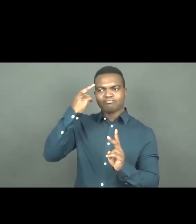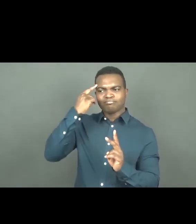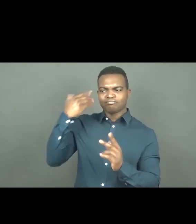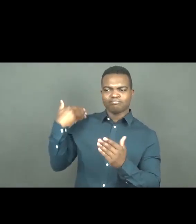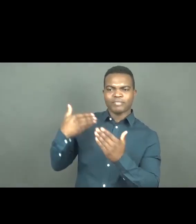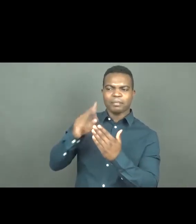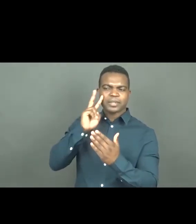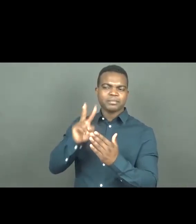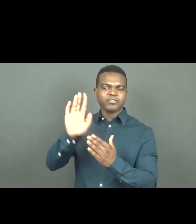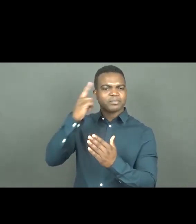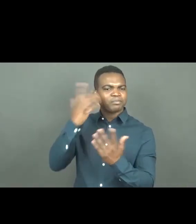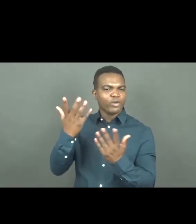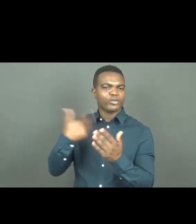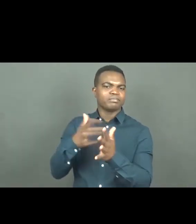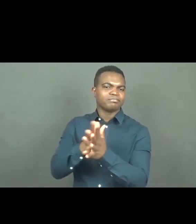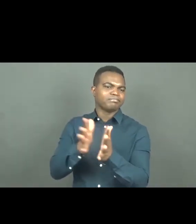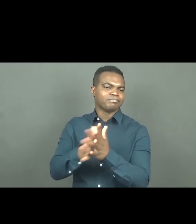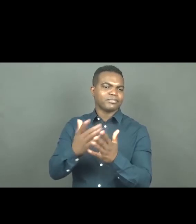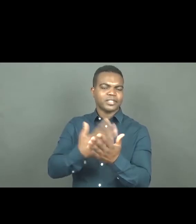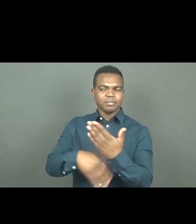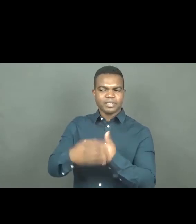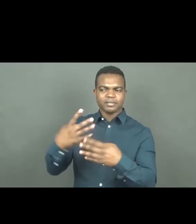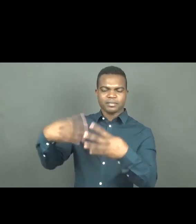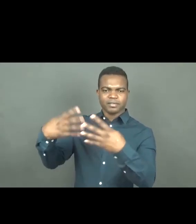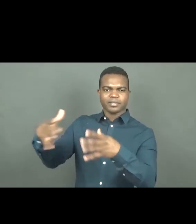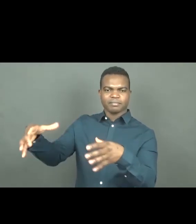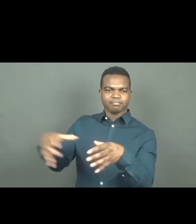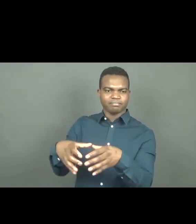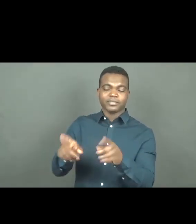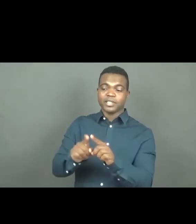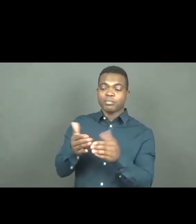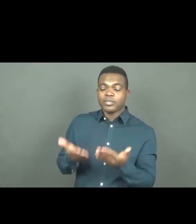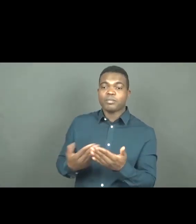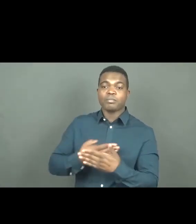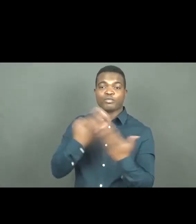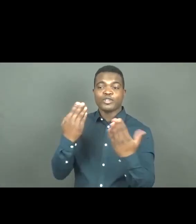time. We roughly 12 minutes left and great that we have a lot of questions